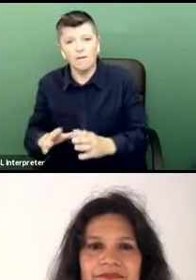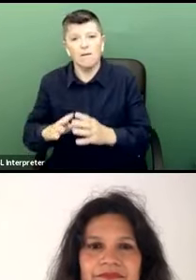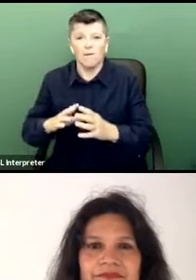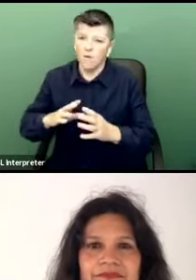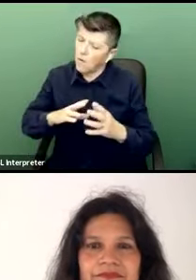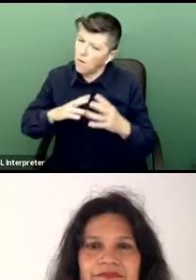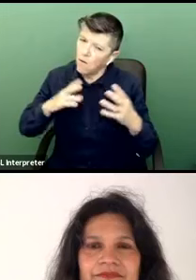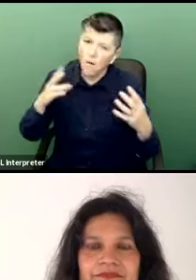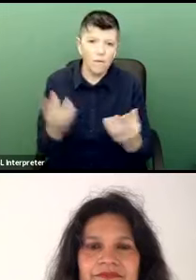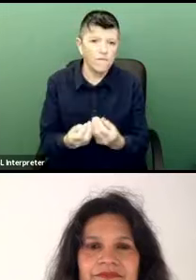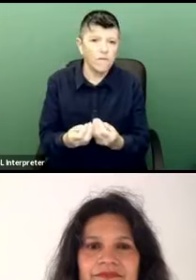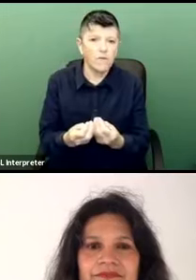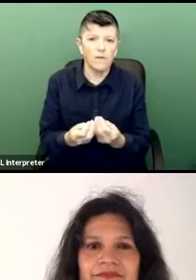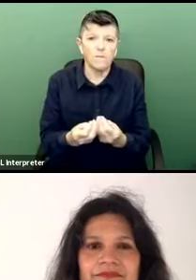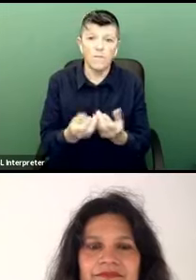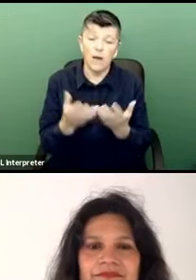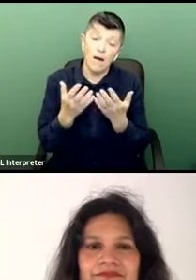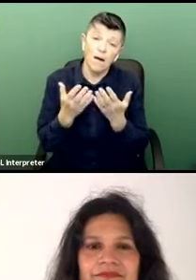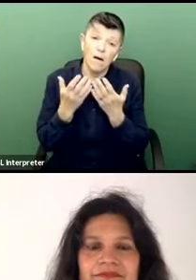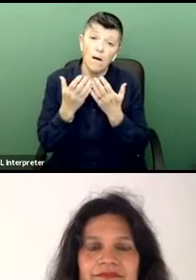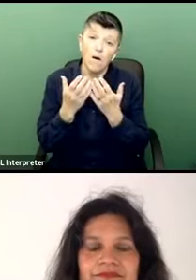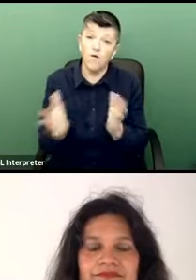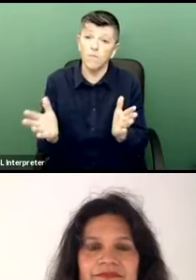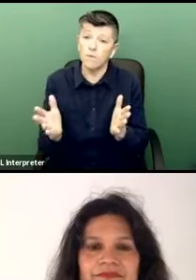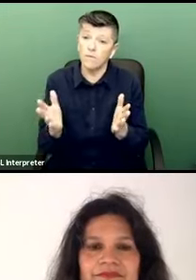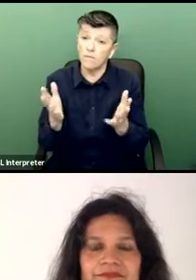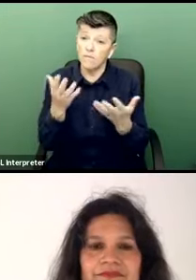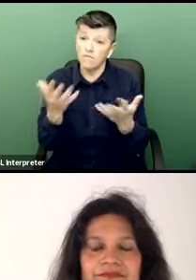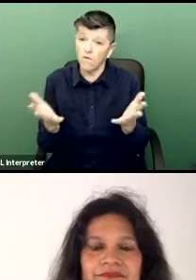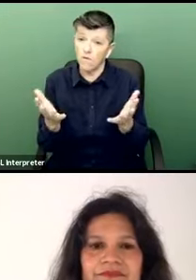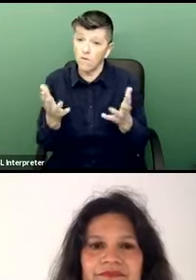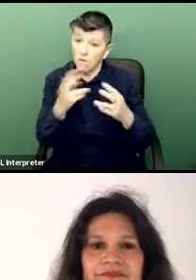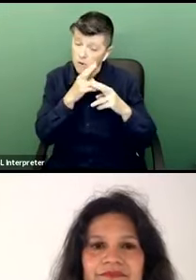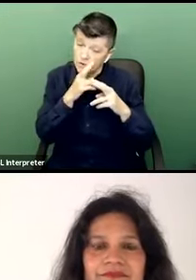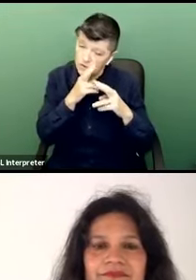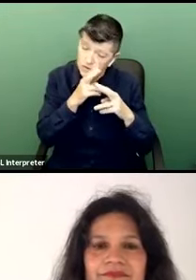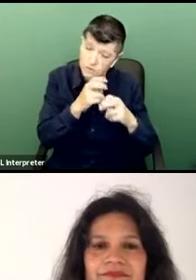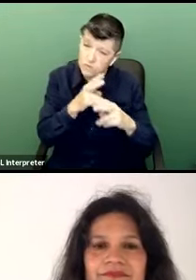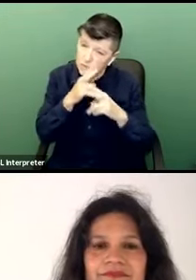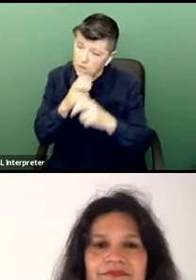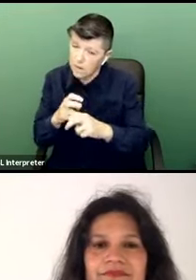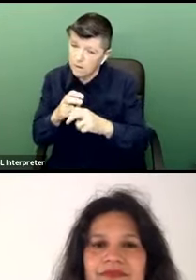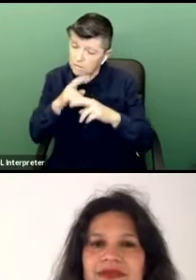digital age can do for human rights. Could have done